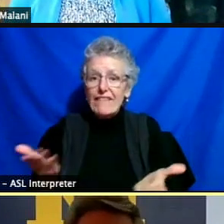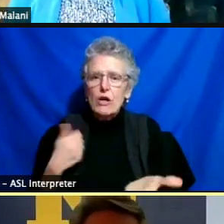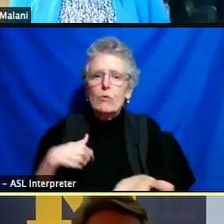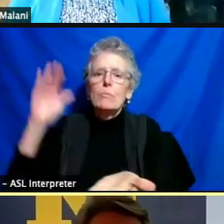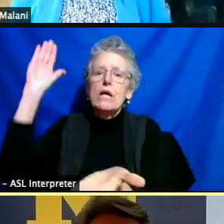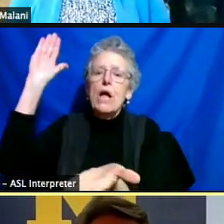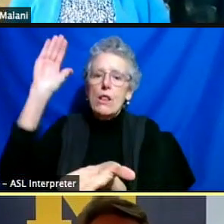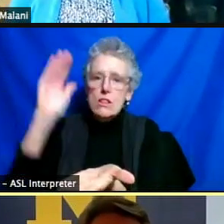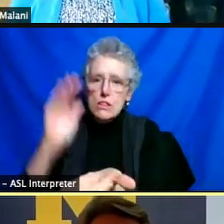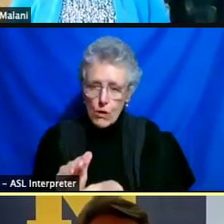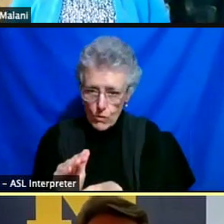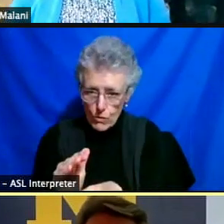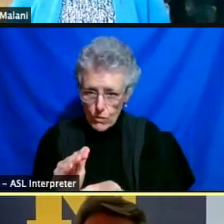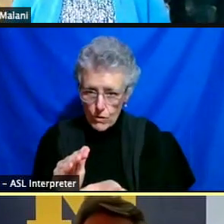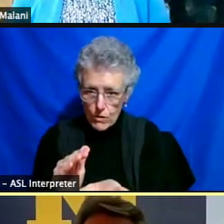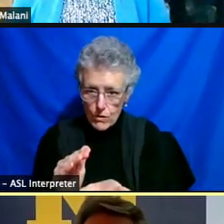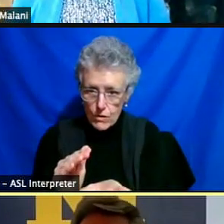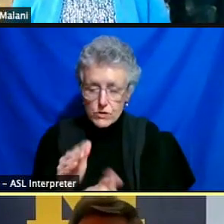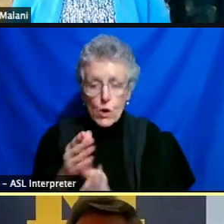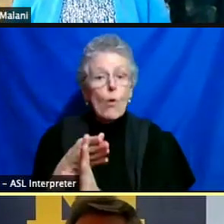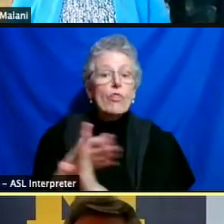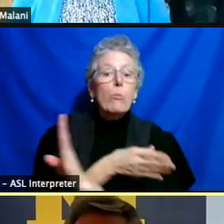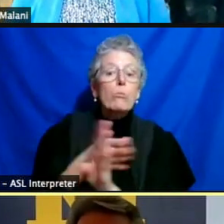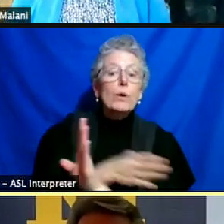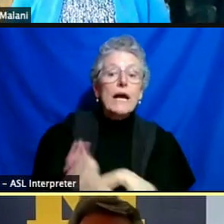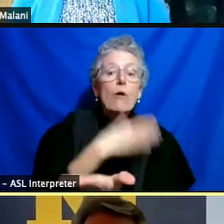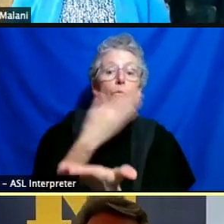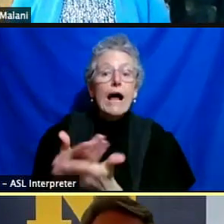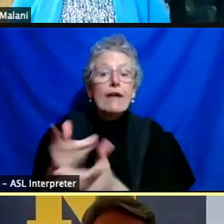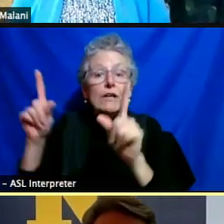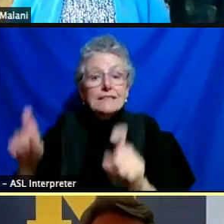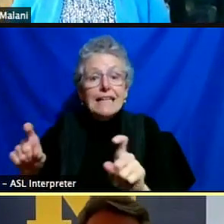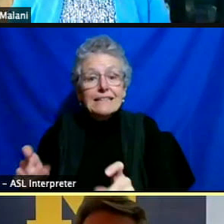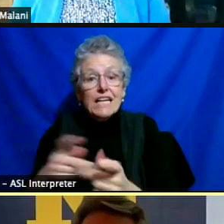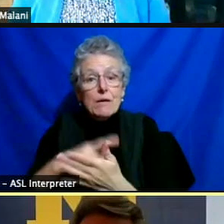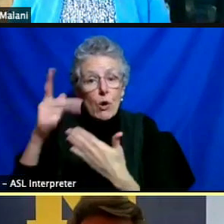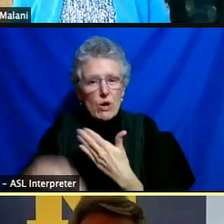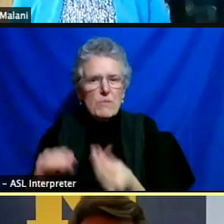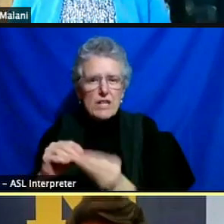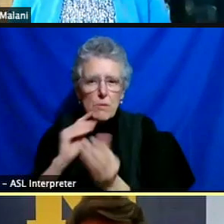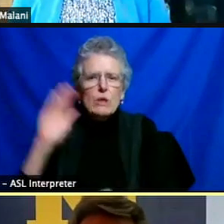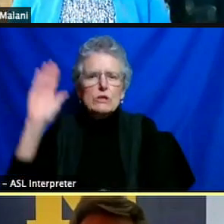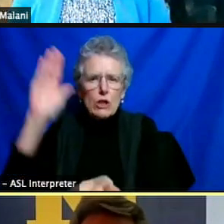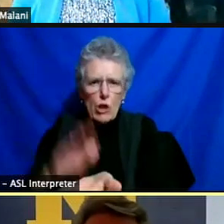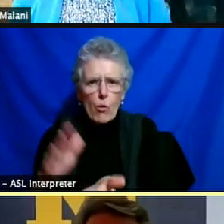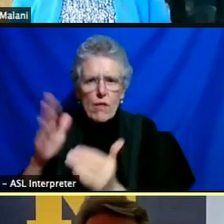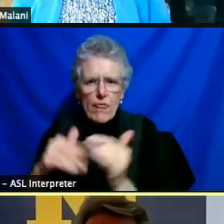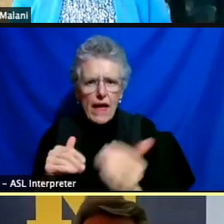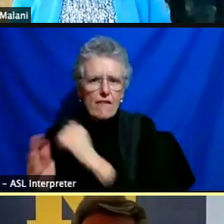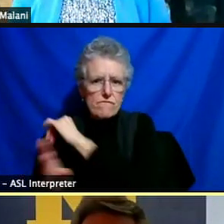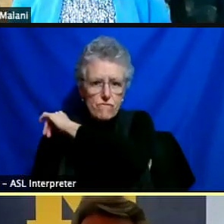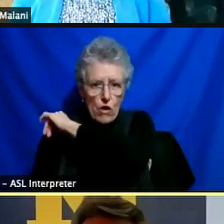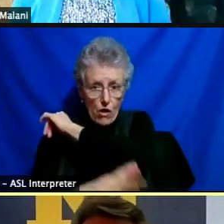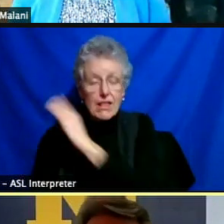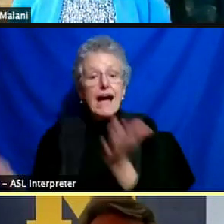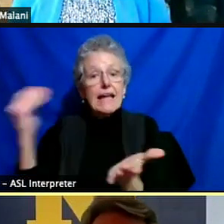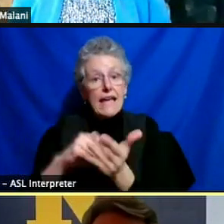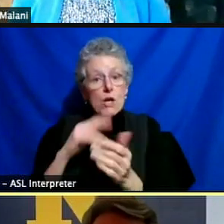in the pre-arrival testing program was much lower than what we had in the fall. We again use quest diagnostics